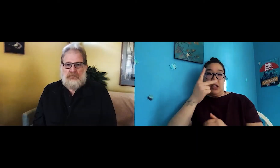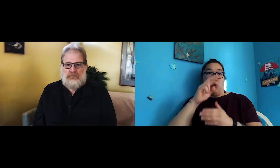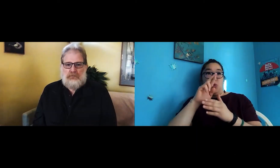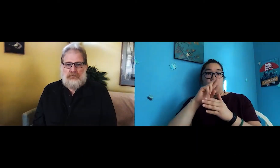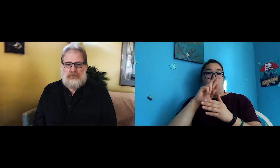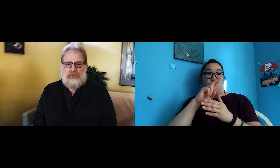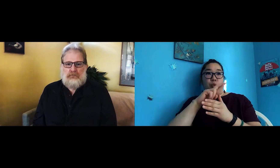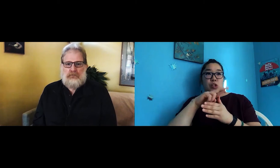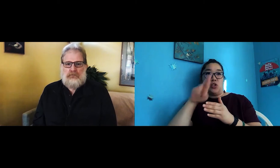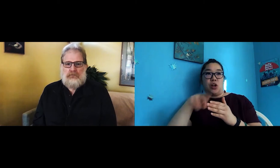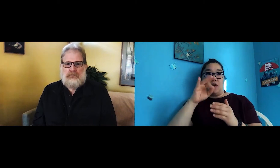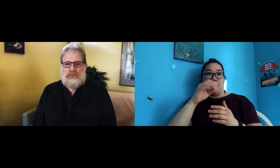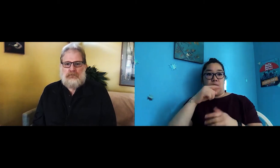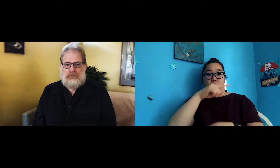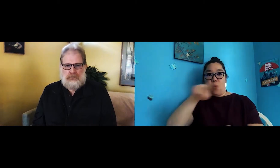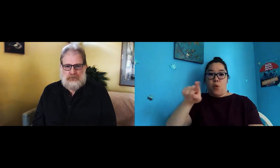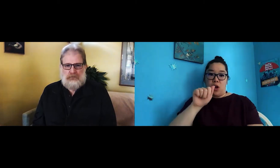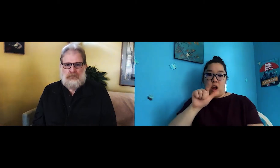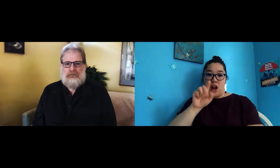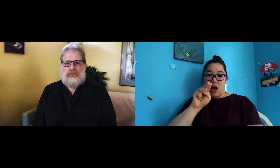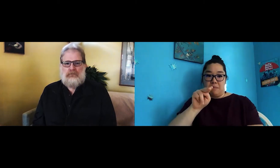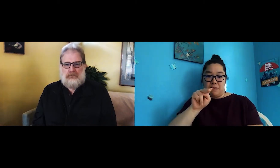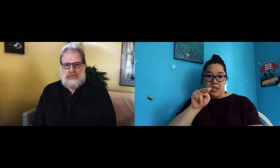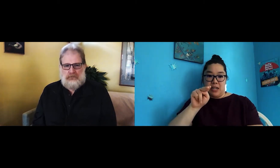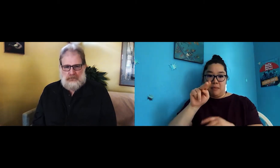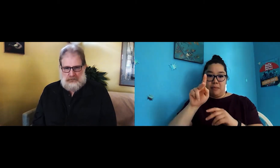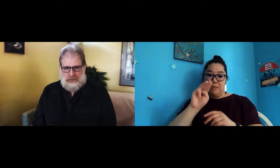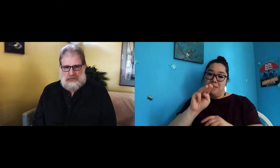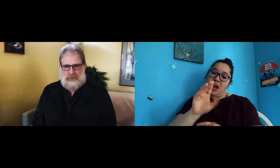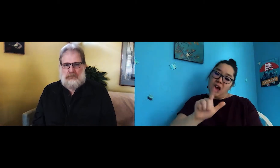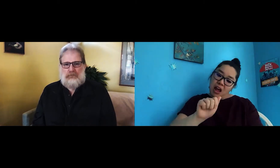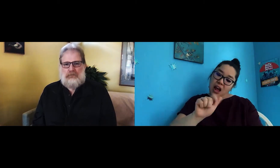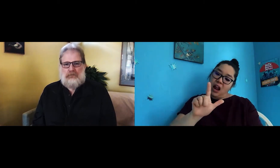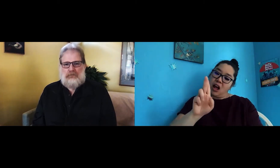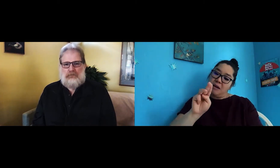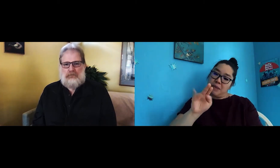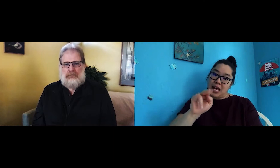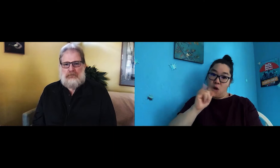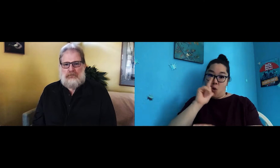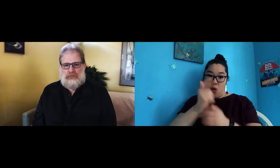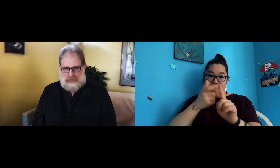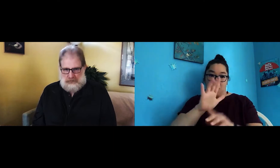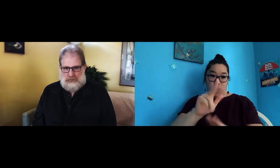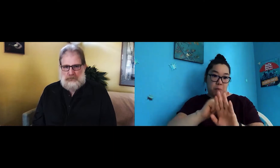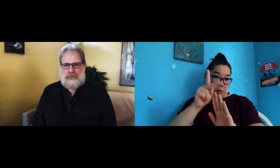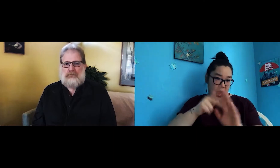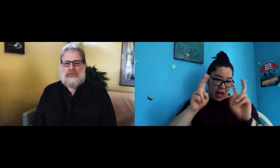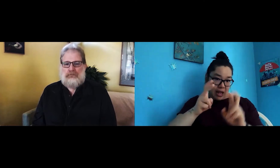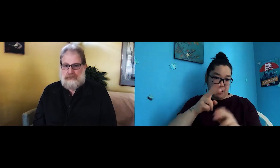I can definitely see the results in the alumni who graduated from the program,